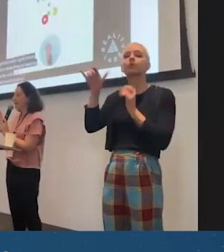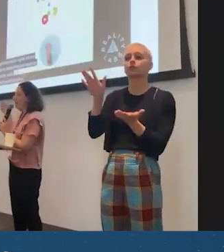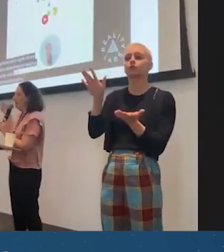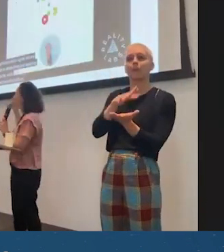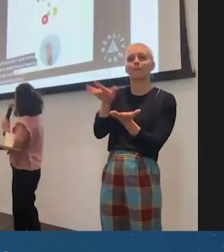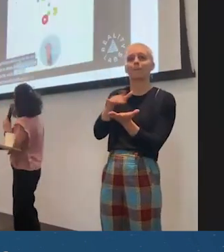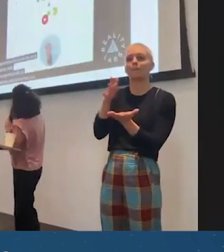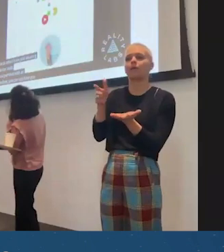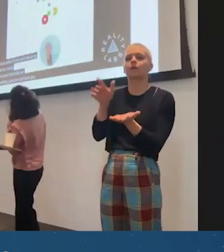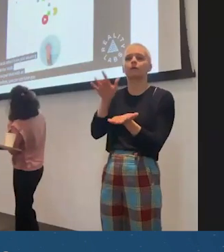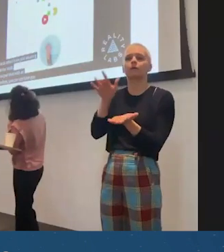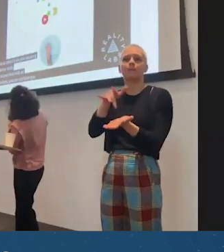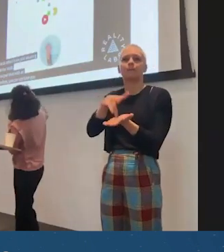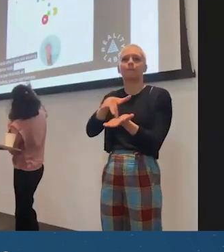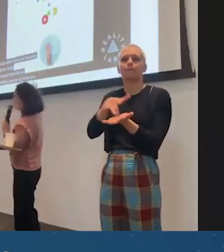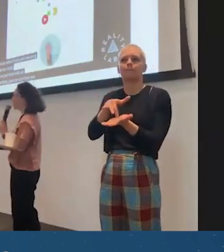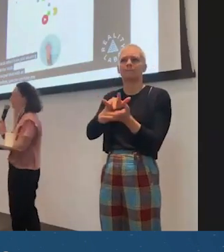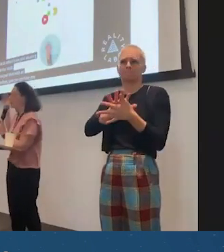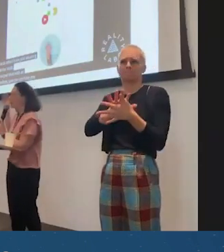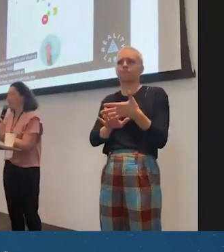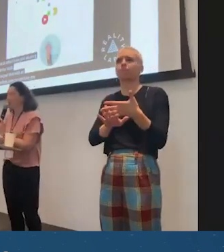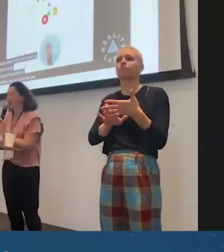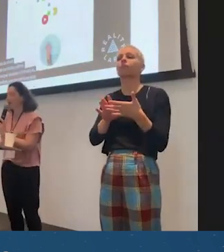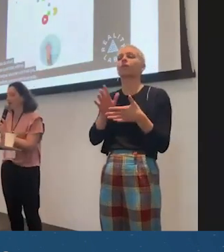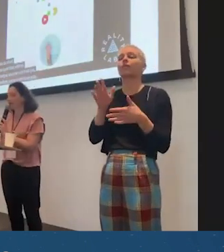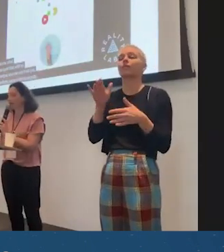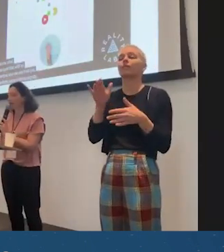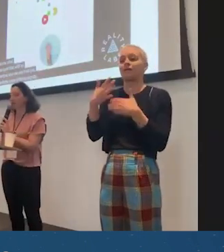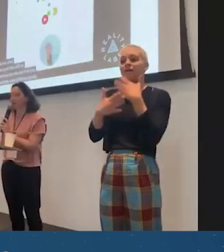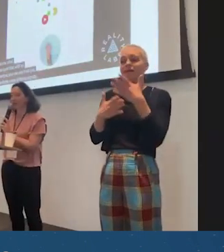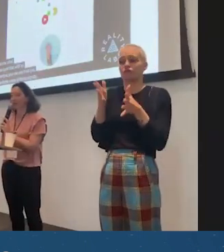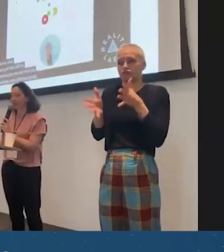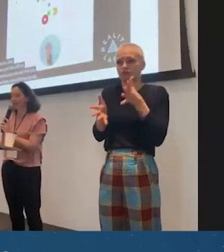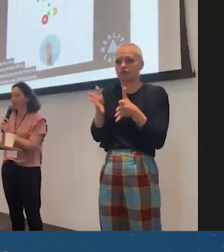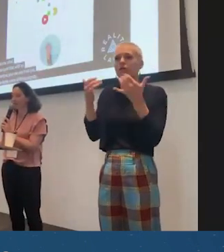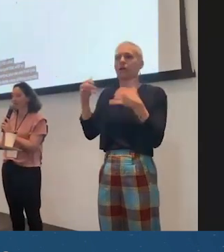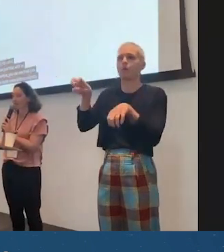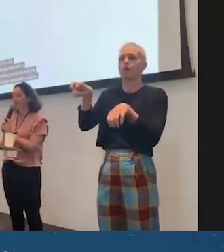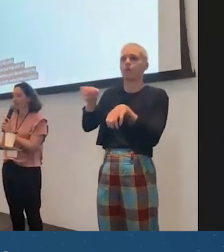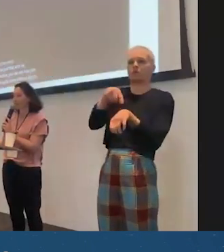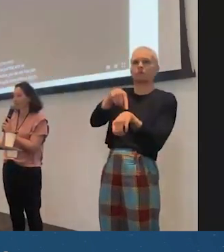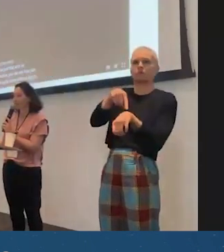of hand gestures to control and navigate through an interface.